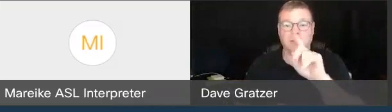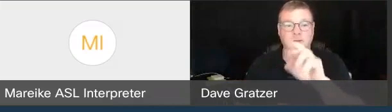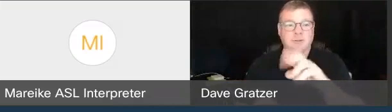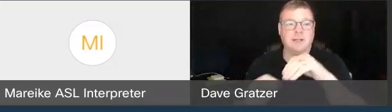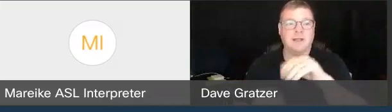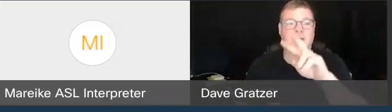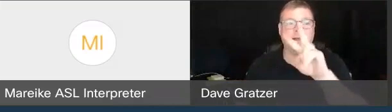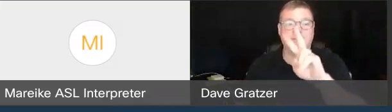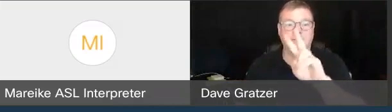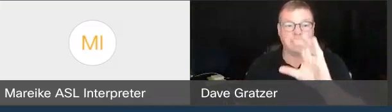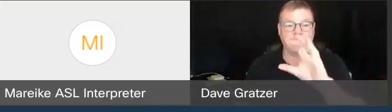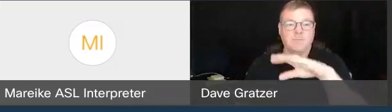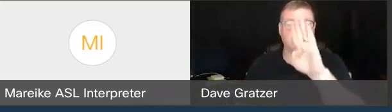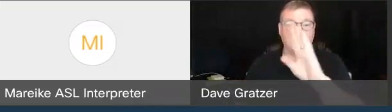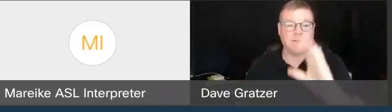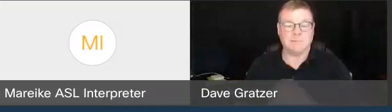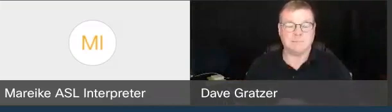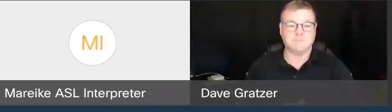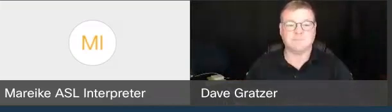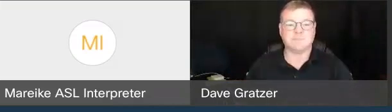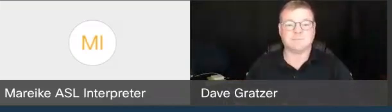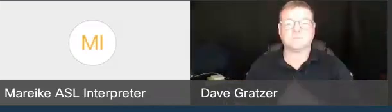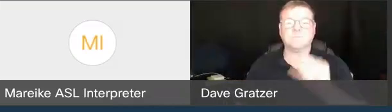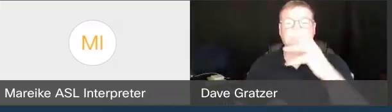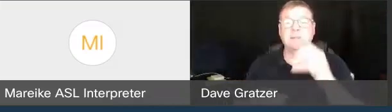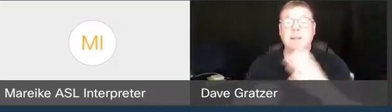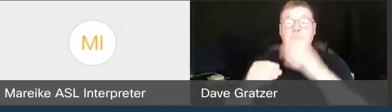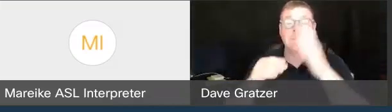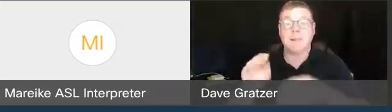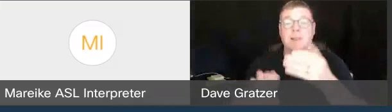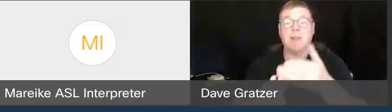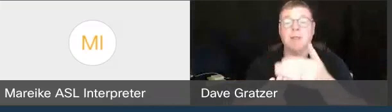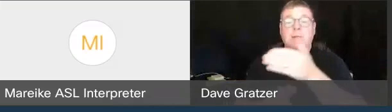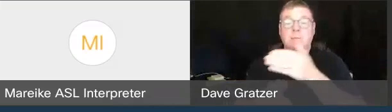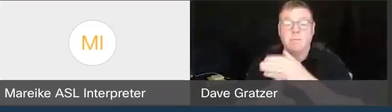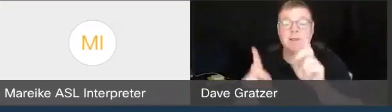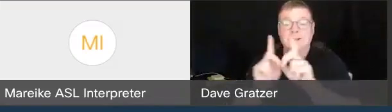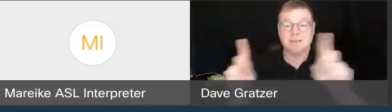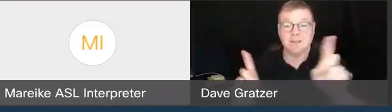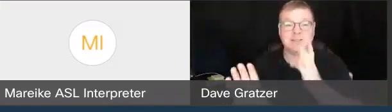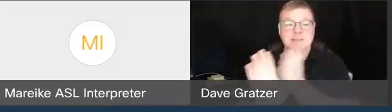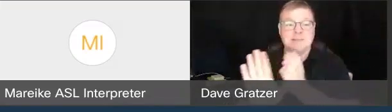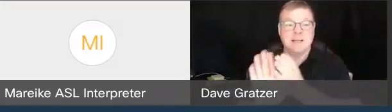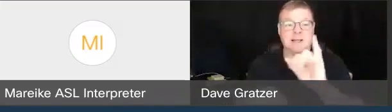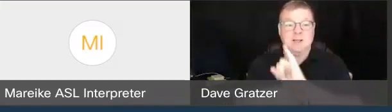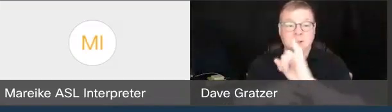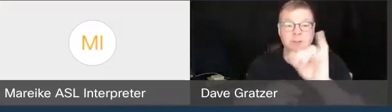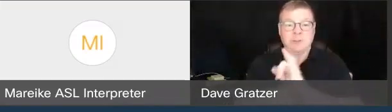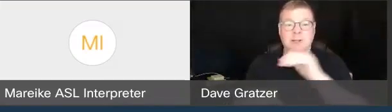in Vancouver, British Columbia. She completed her pre doctoral psychology internship in the forensic